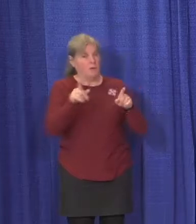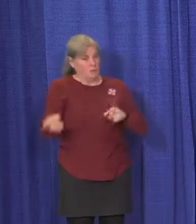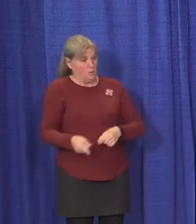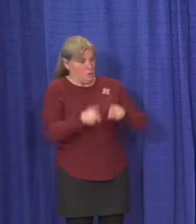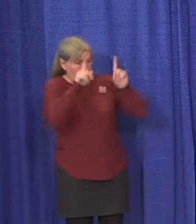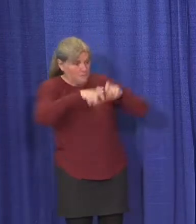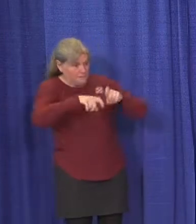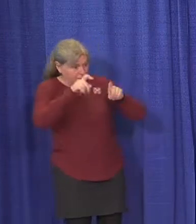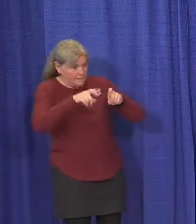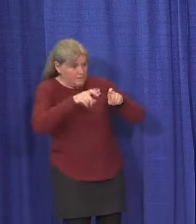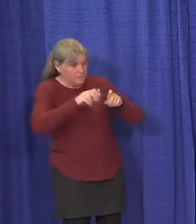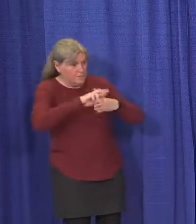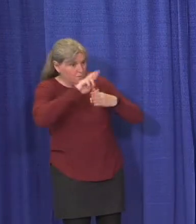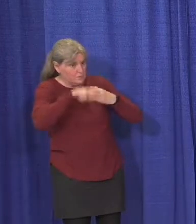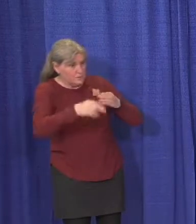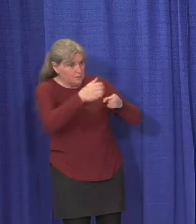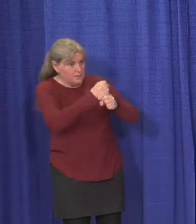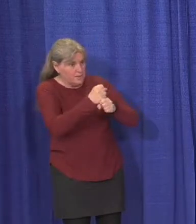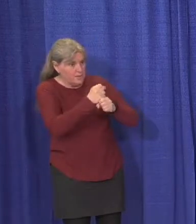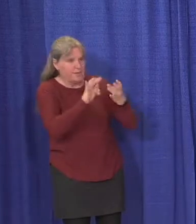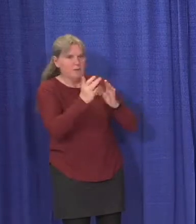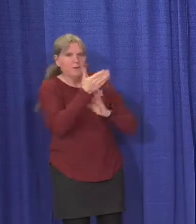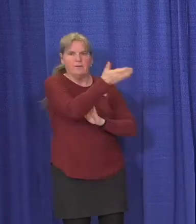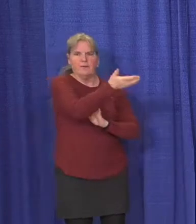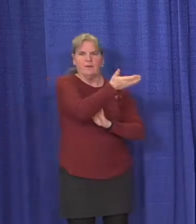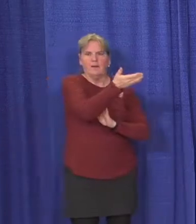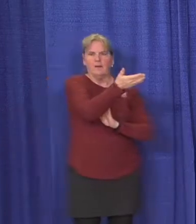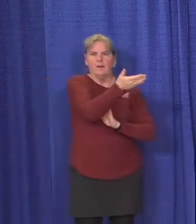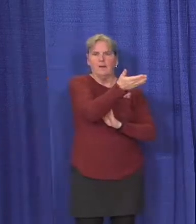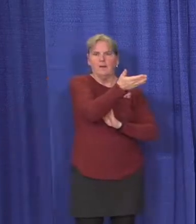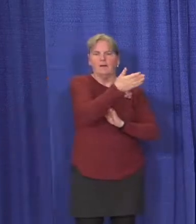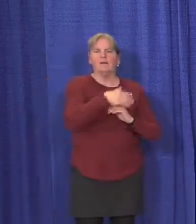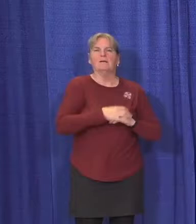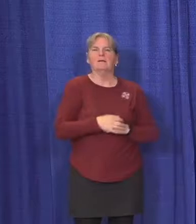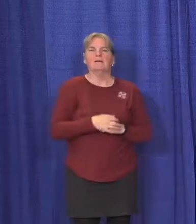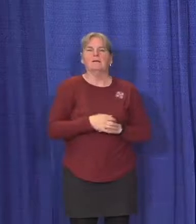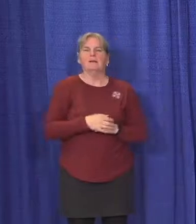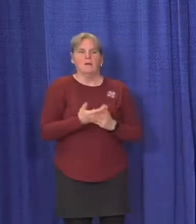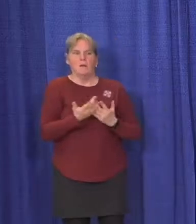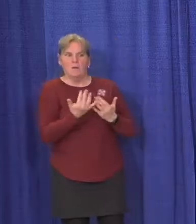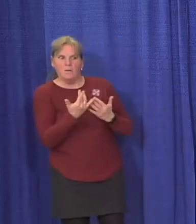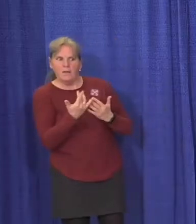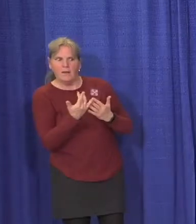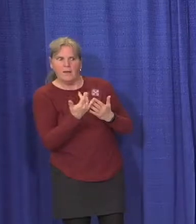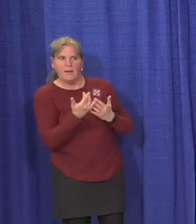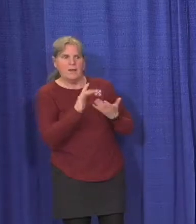to receive a negative COVID-19 test result online.